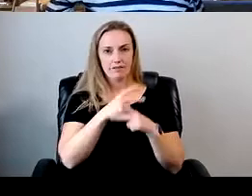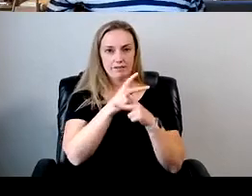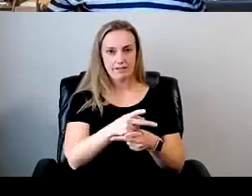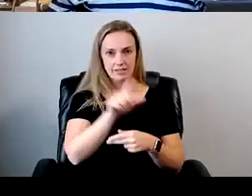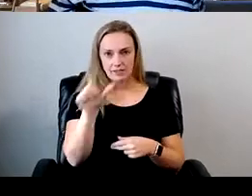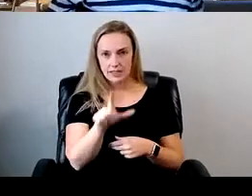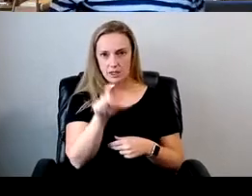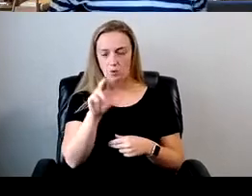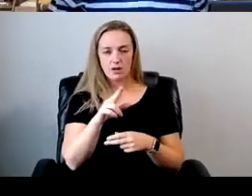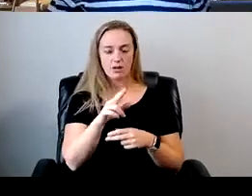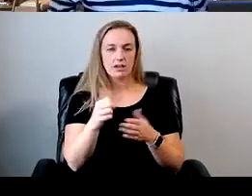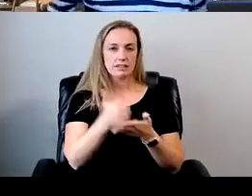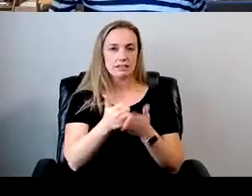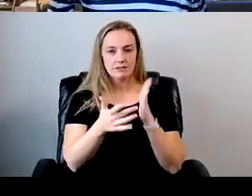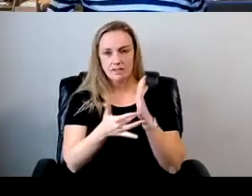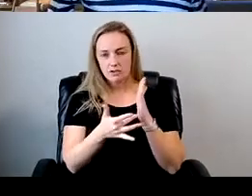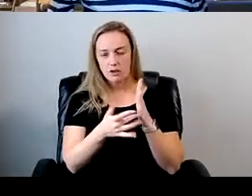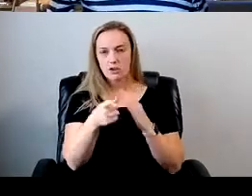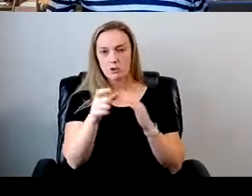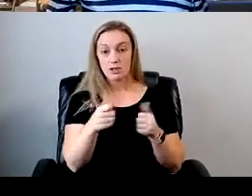can try any of these before you buy it.